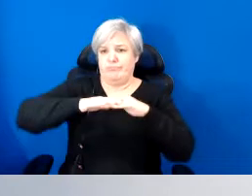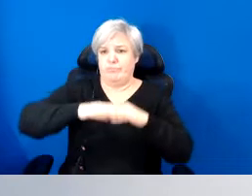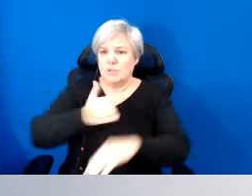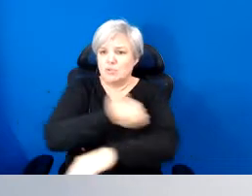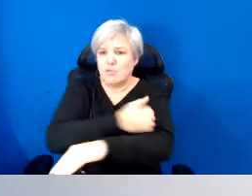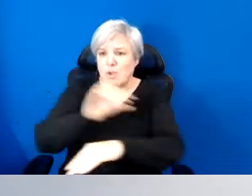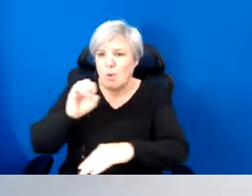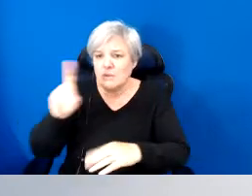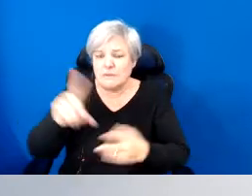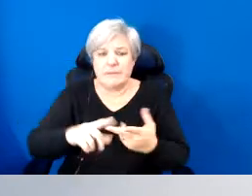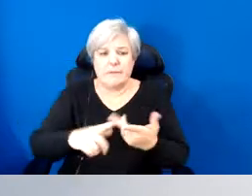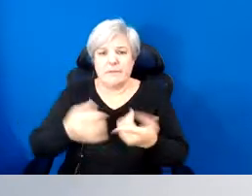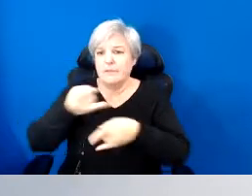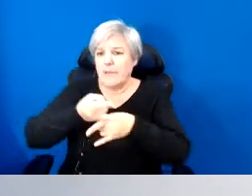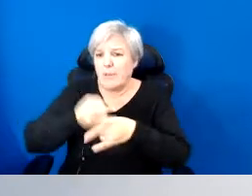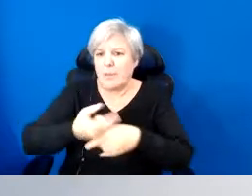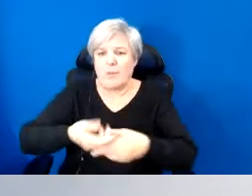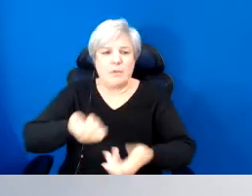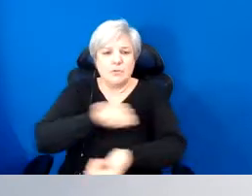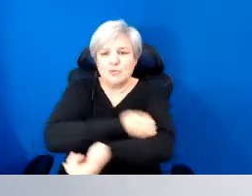since the United States has shut down from the pandemic.